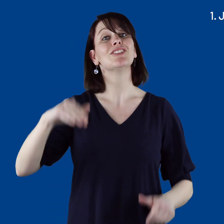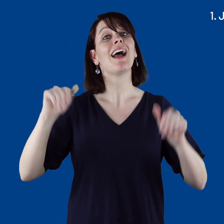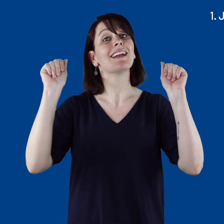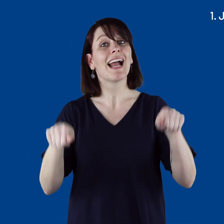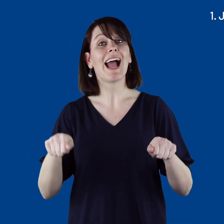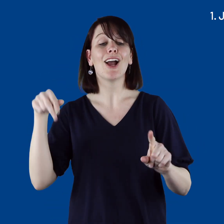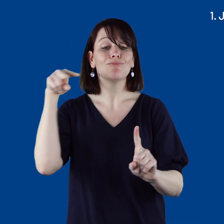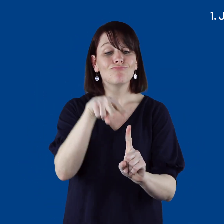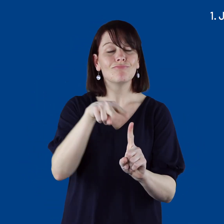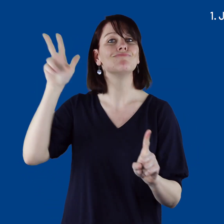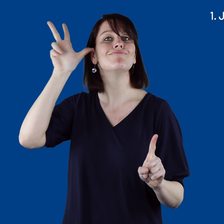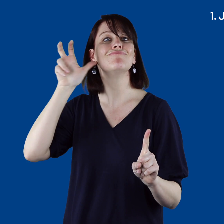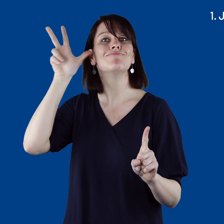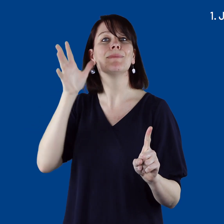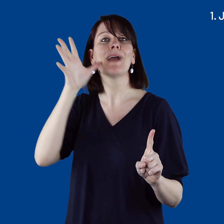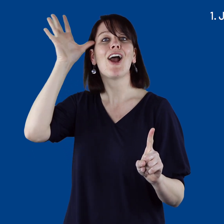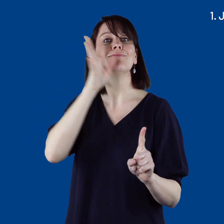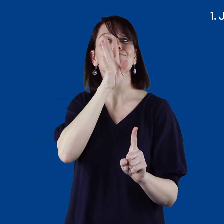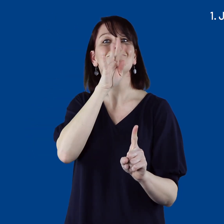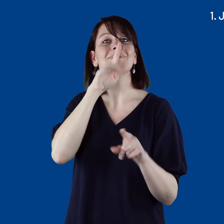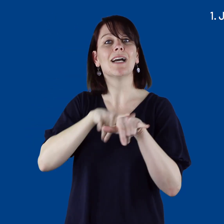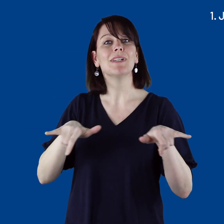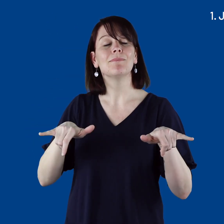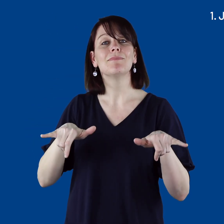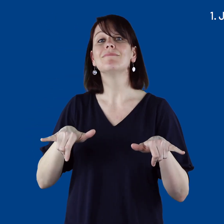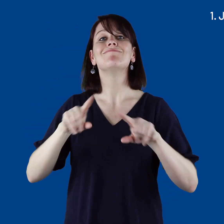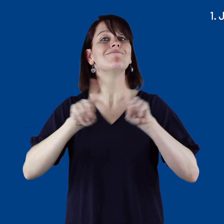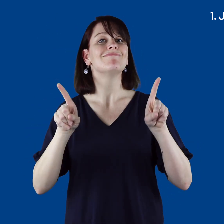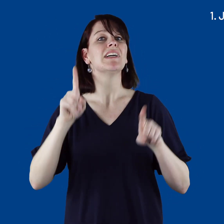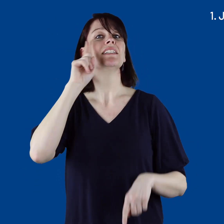at an object and listen to their parents talk about it at the same time, a deaf child receives